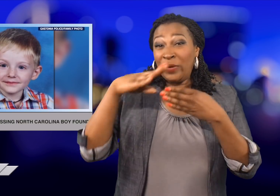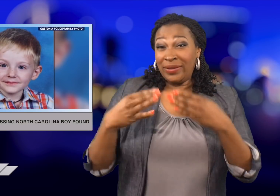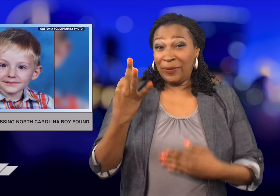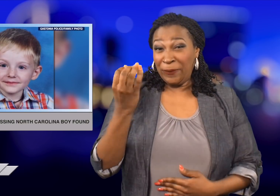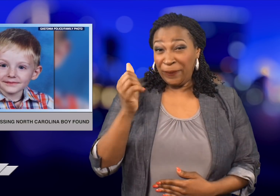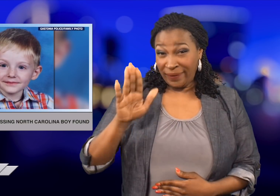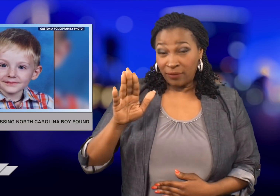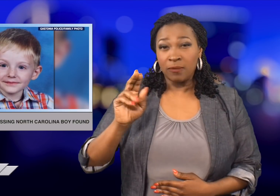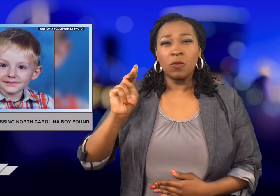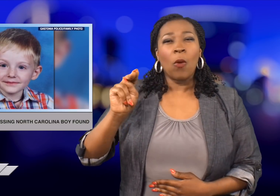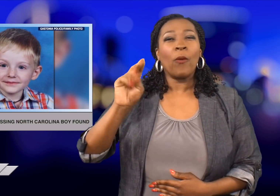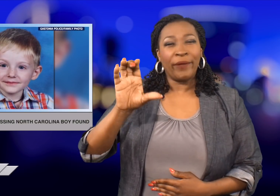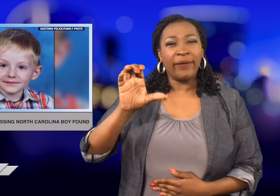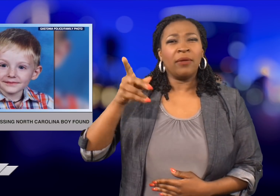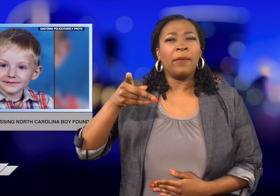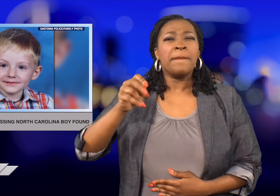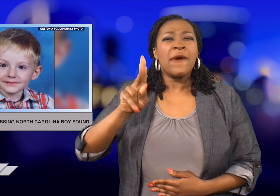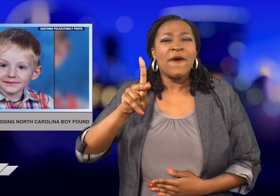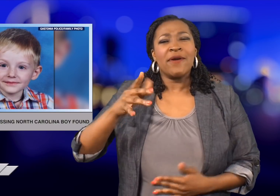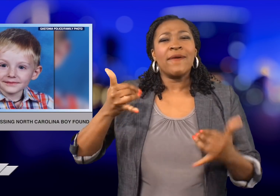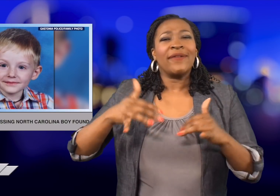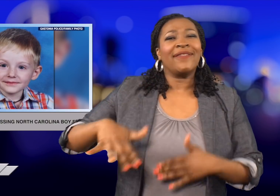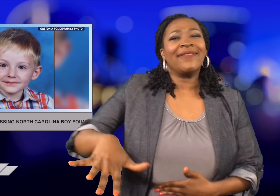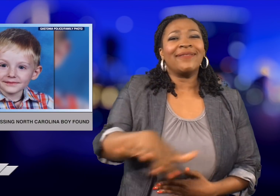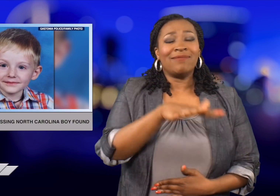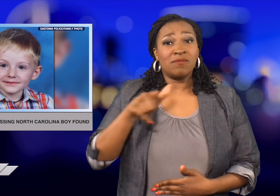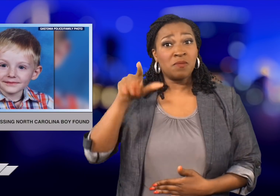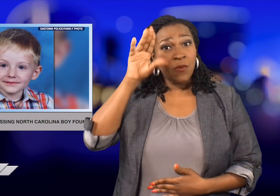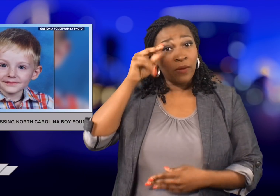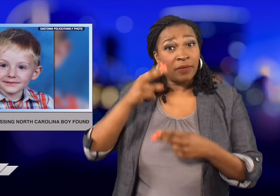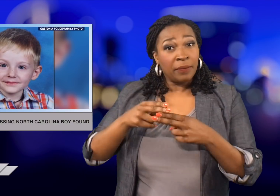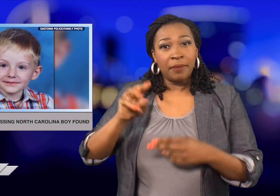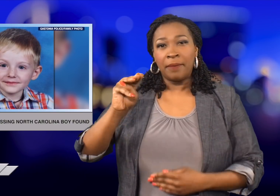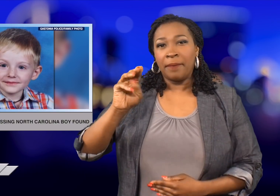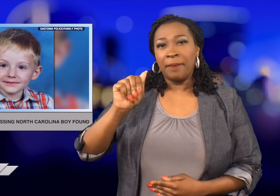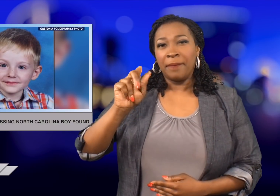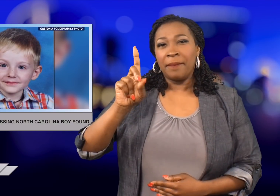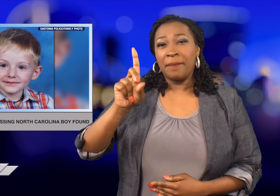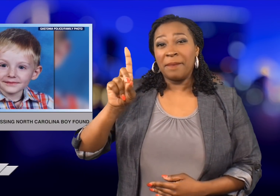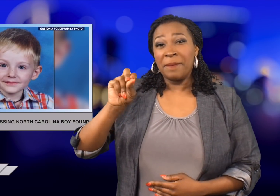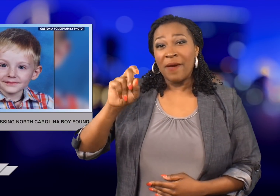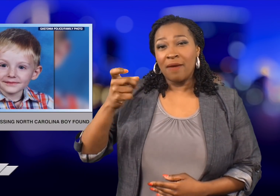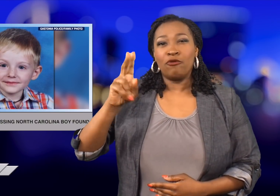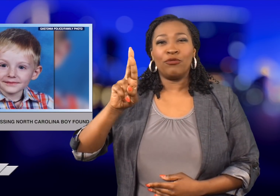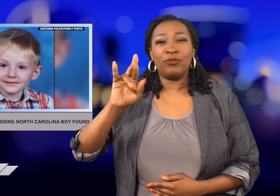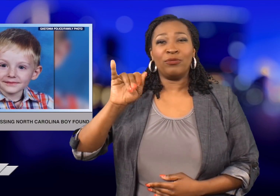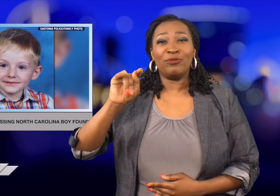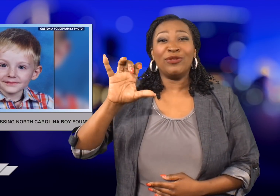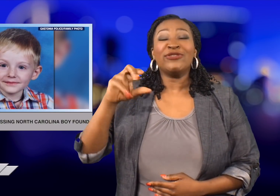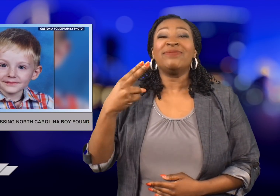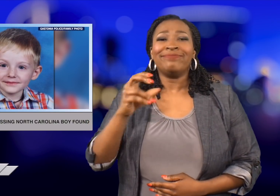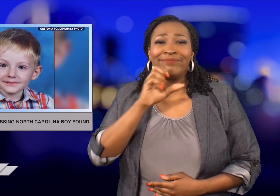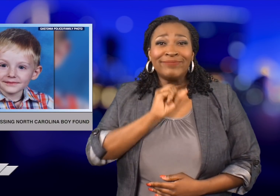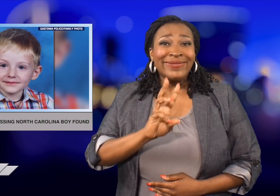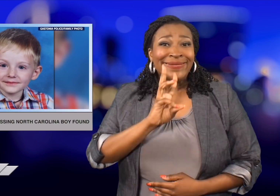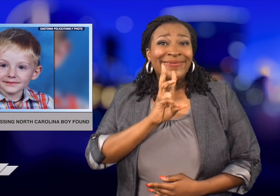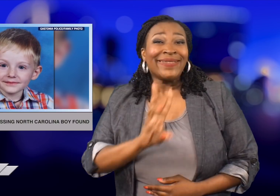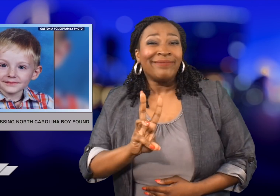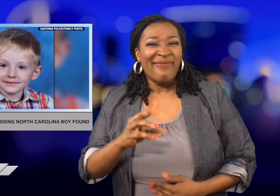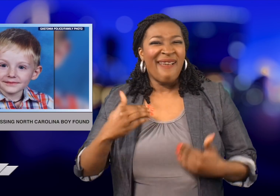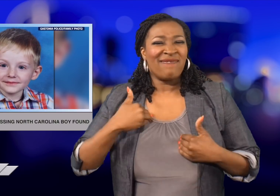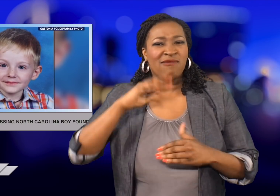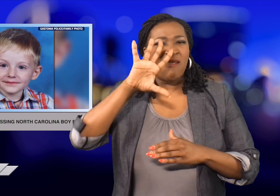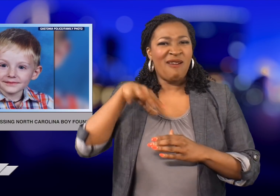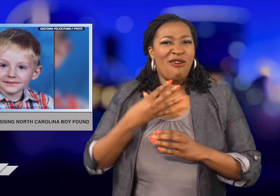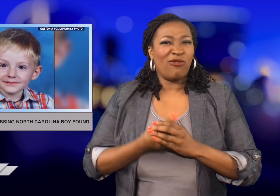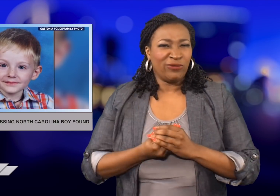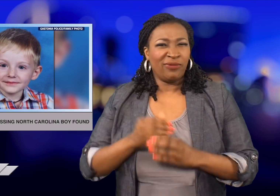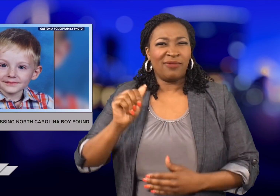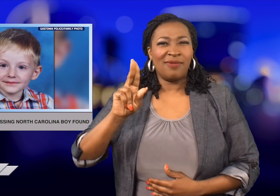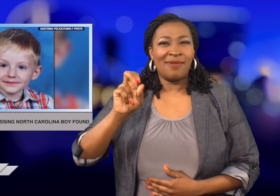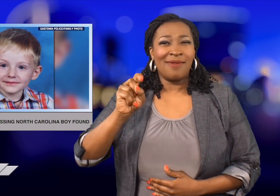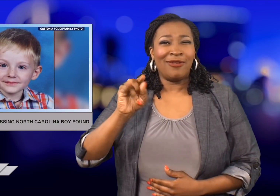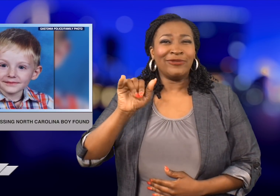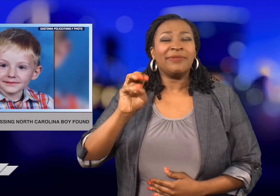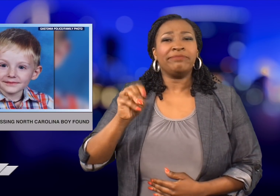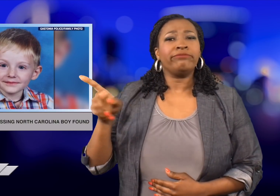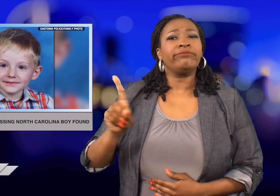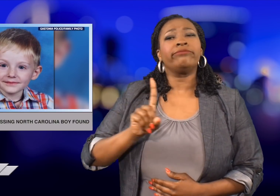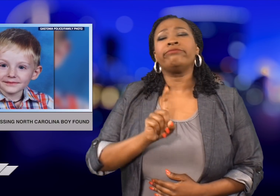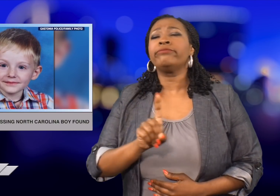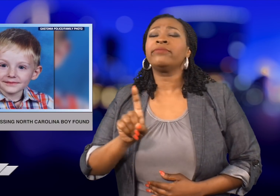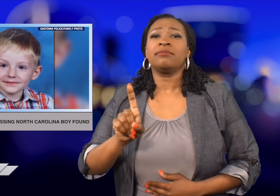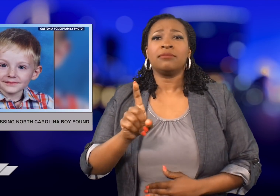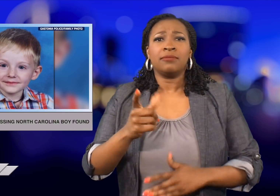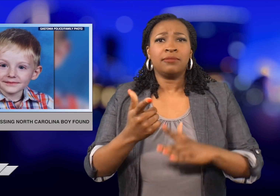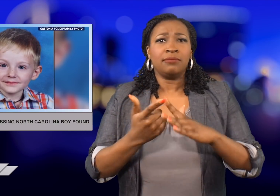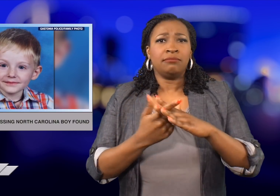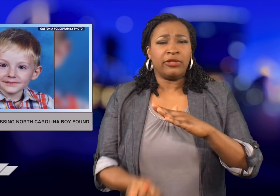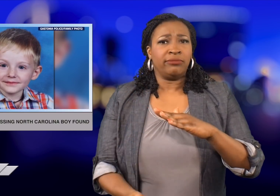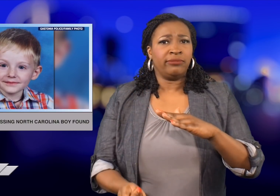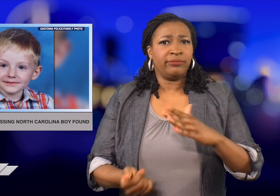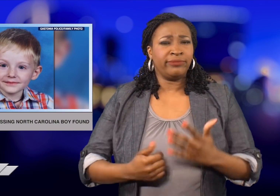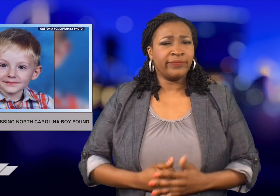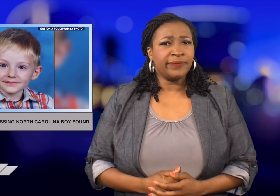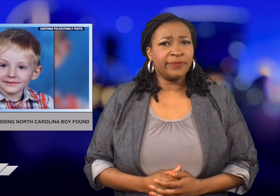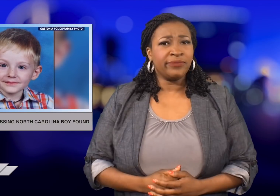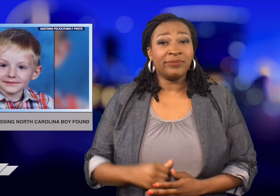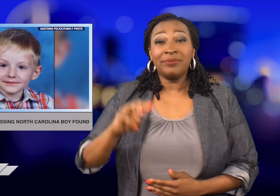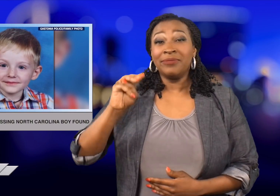Maddox Ritch, a 6-year-old boy with autism, went missing from a North Carolina park last weekend.